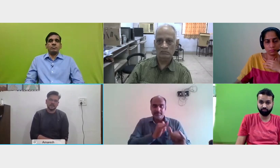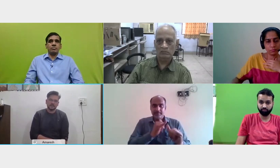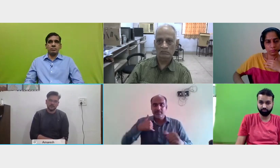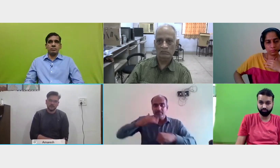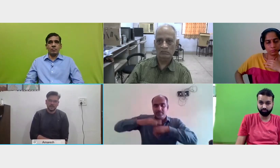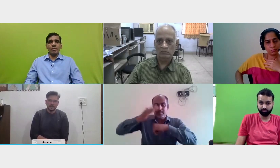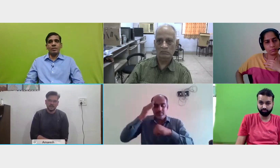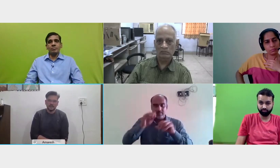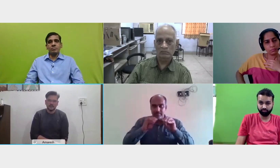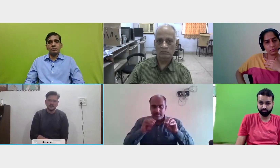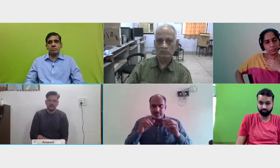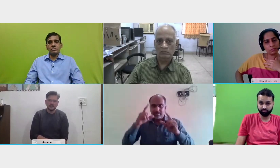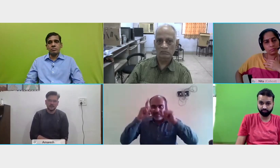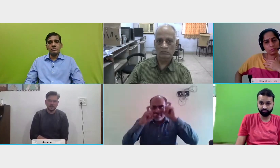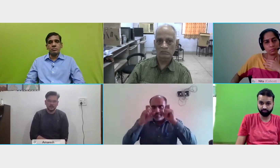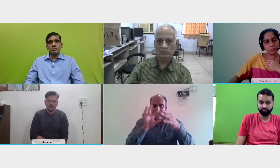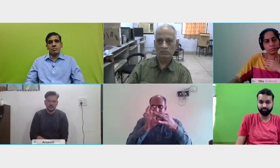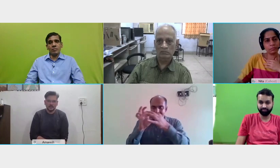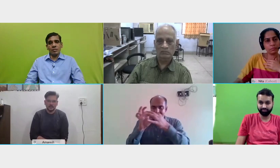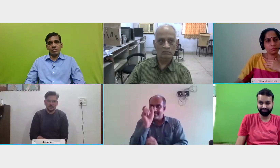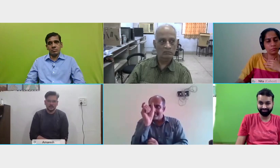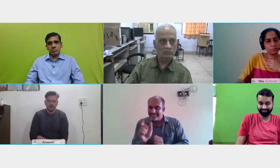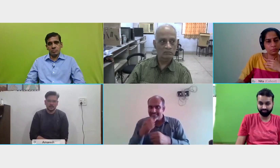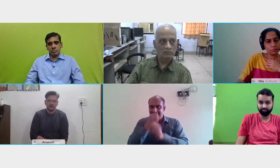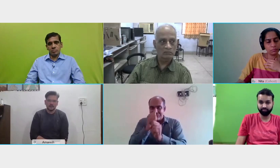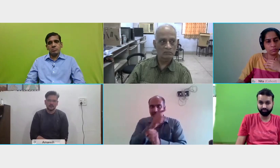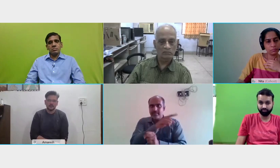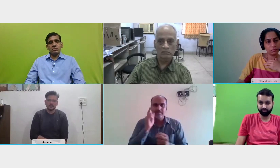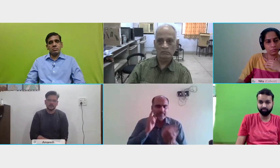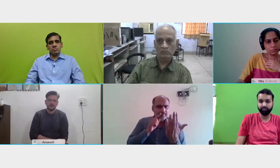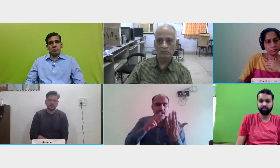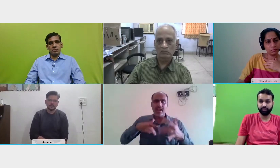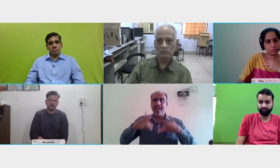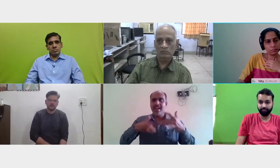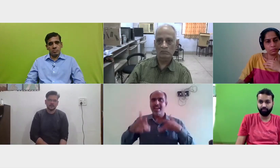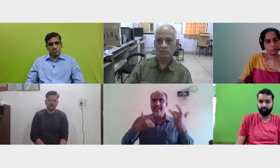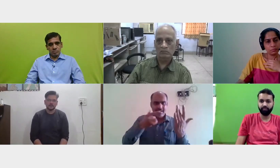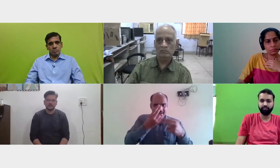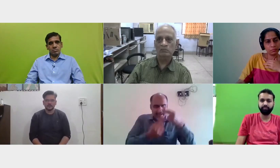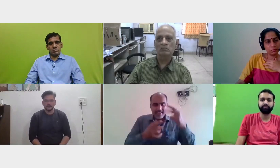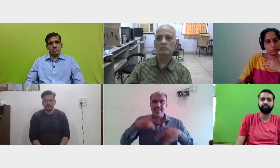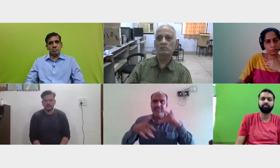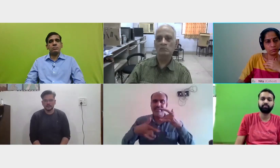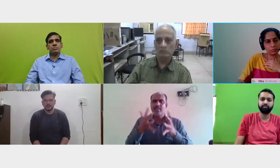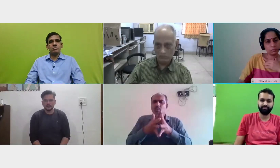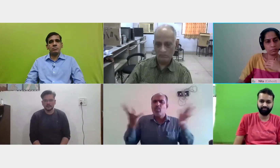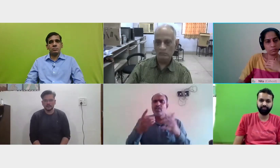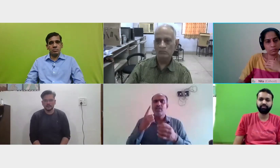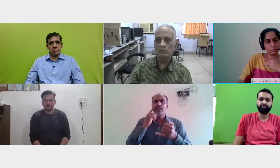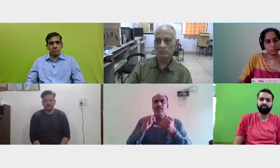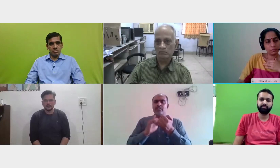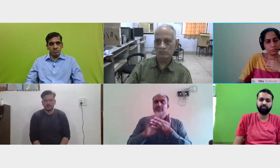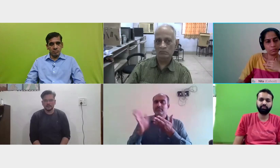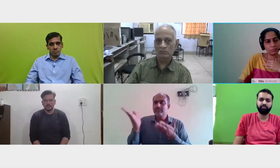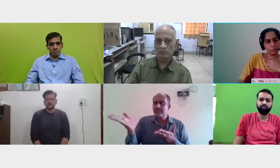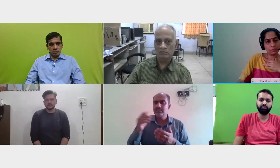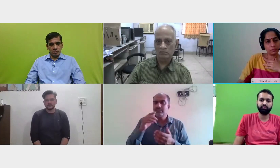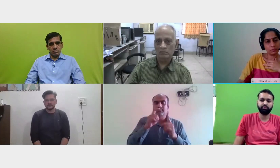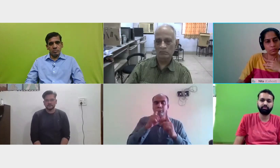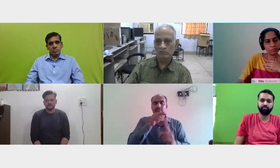adult children and deaf people you know they prefer videos made by these persons because